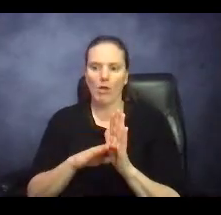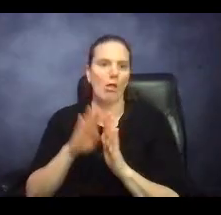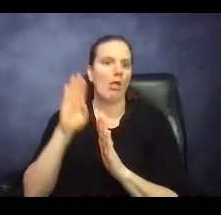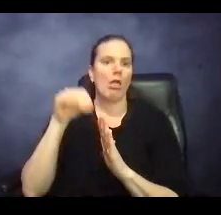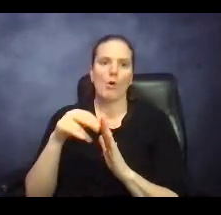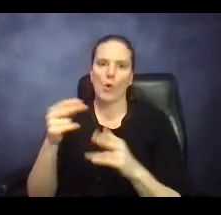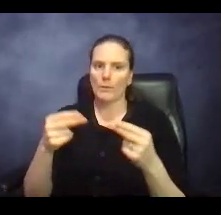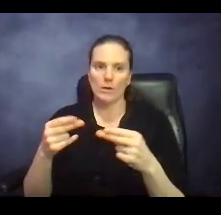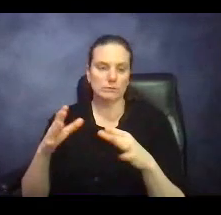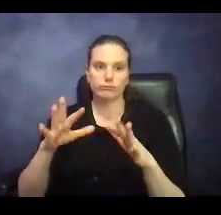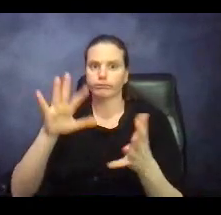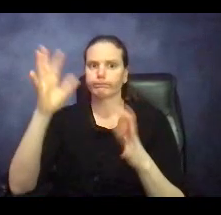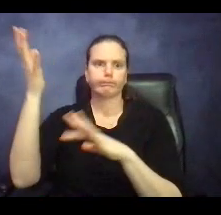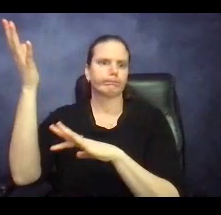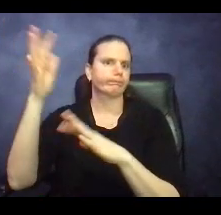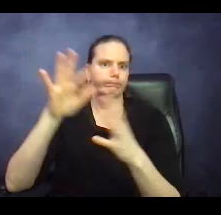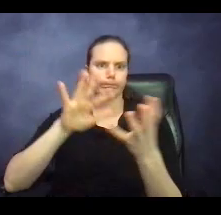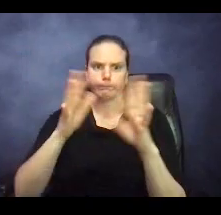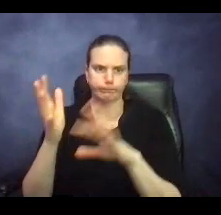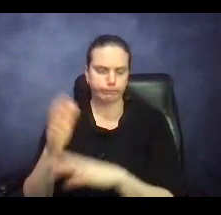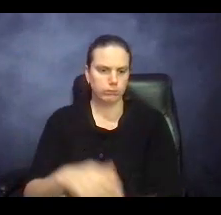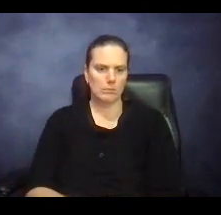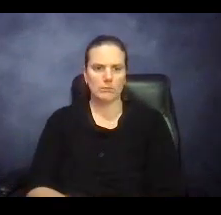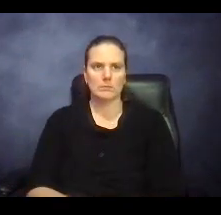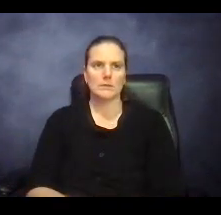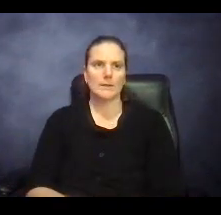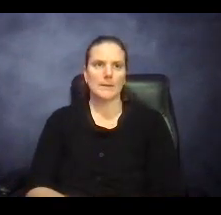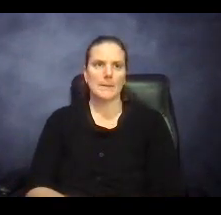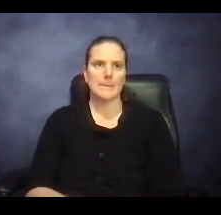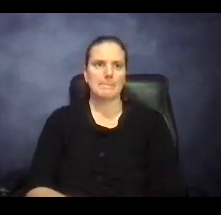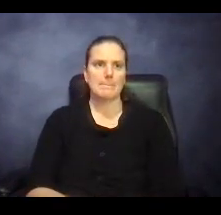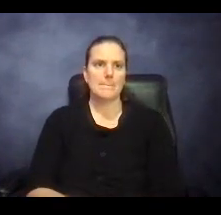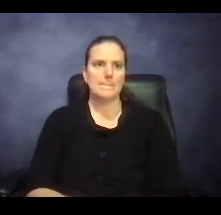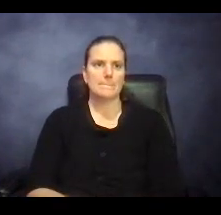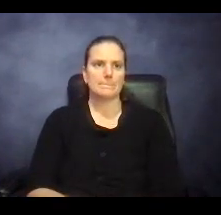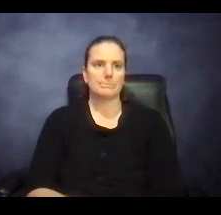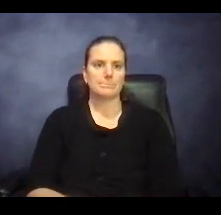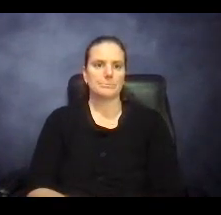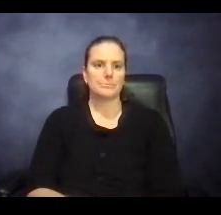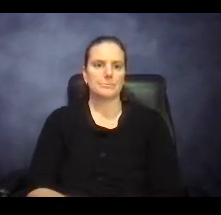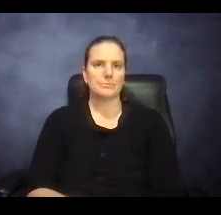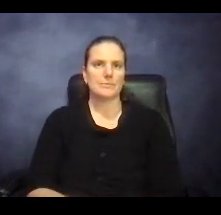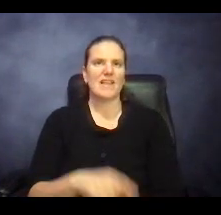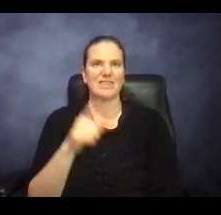So this is, this is just a, a flow chart of how this happens.